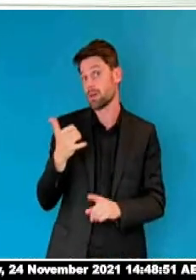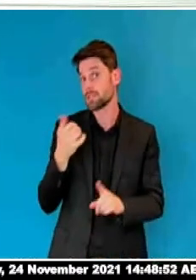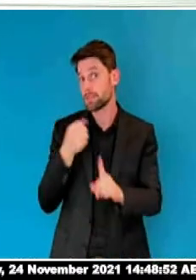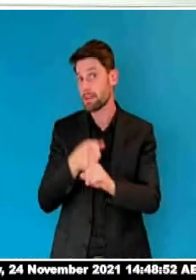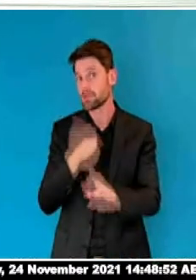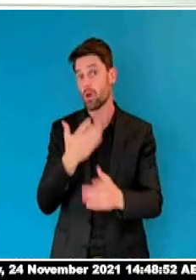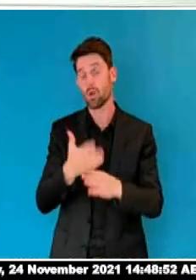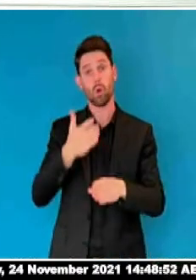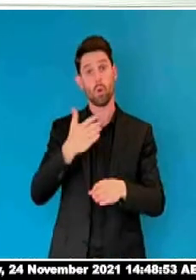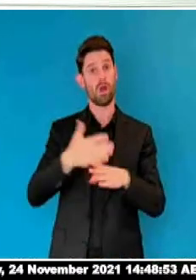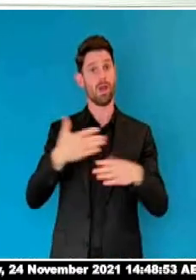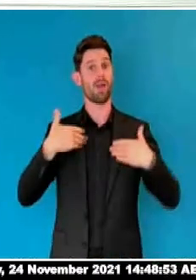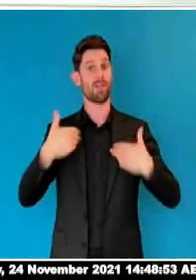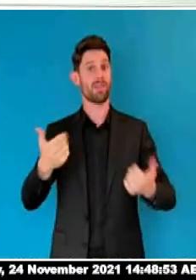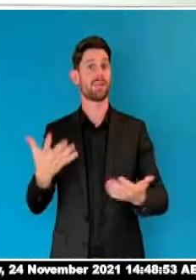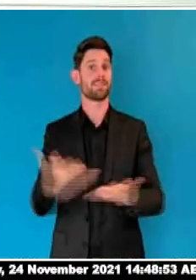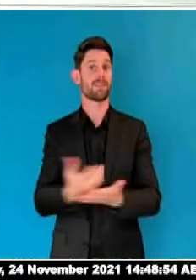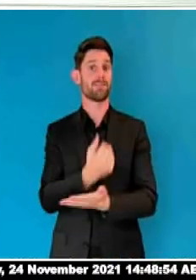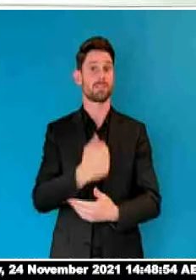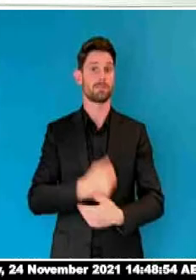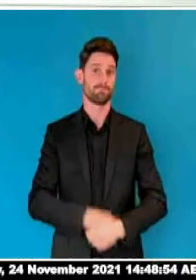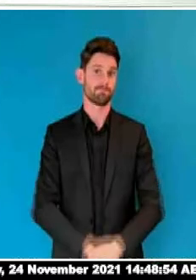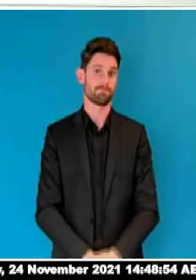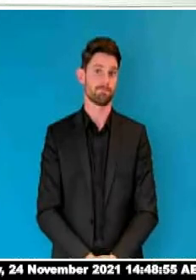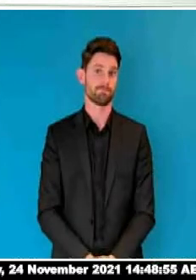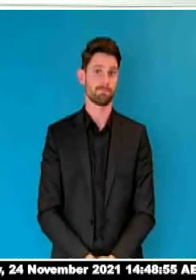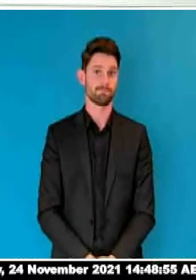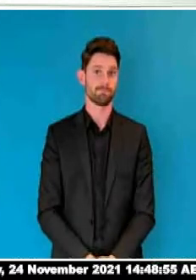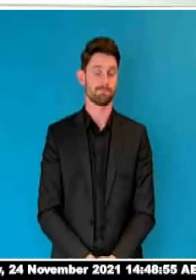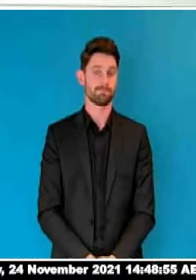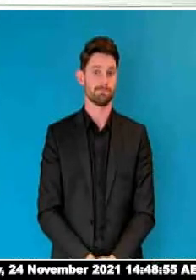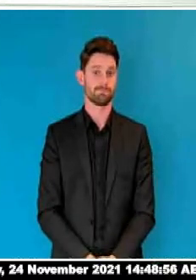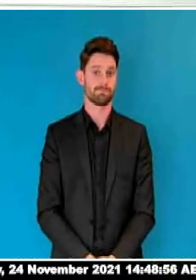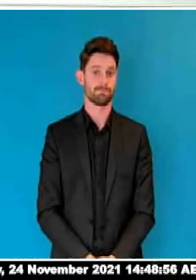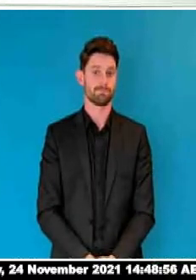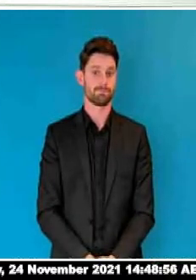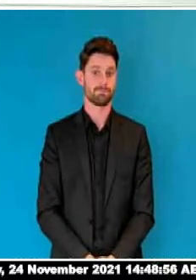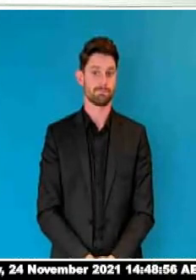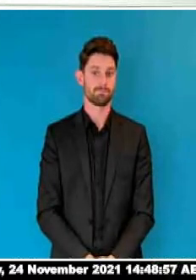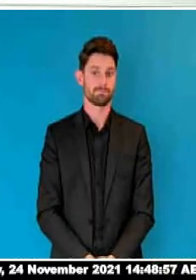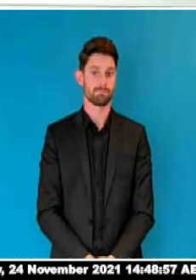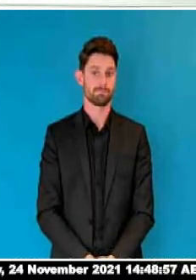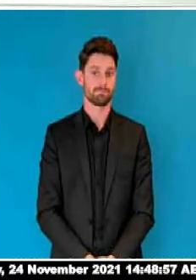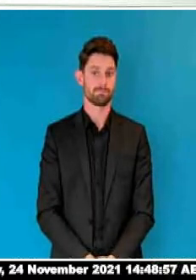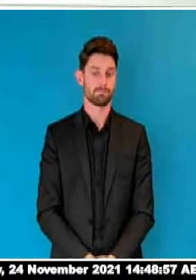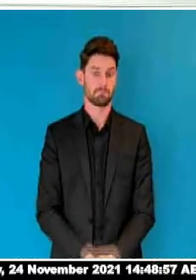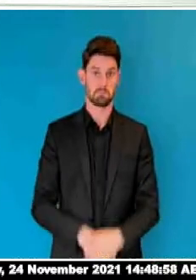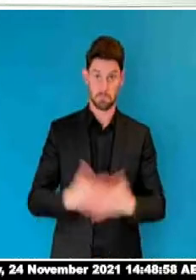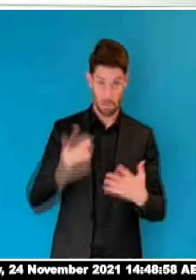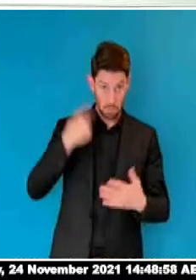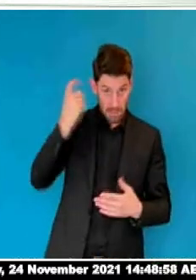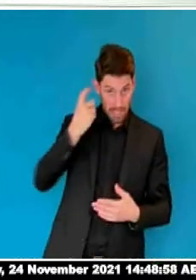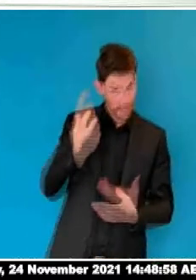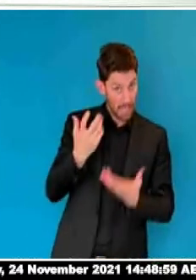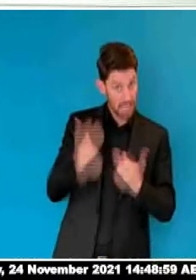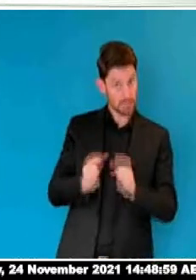And is this a matter of which there has been any consideration for a code